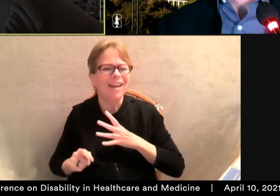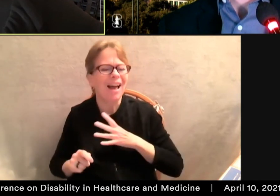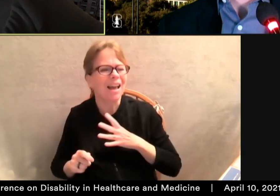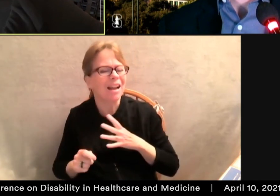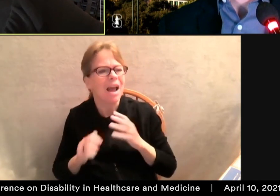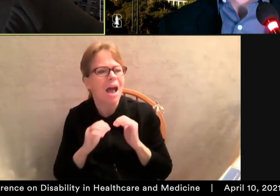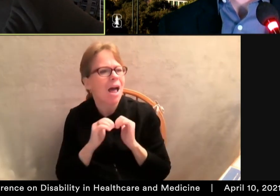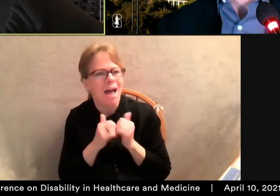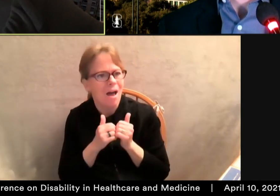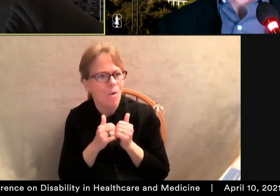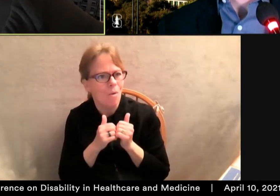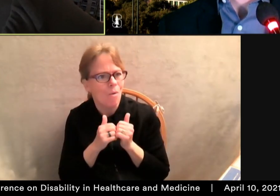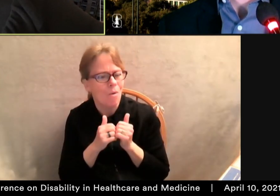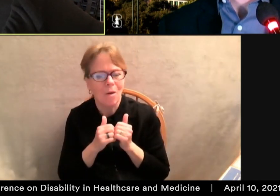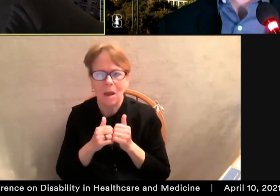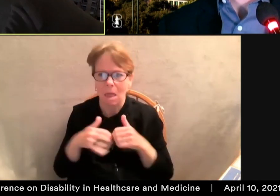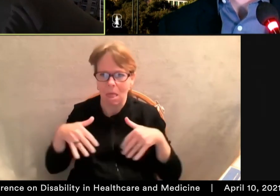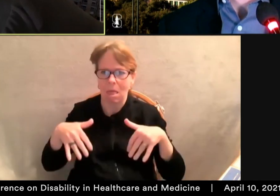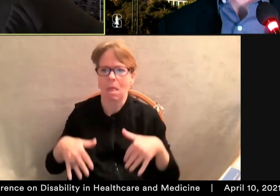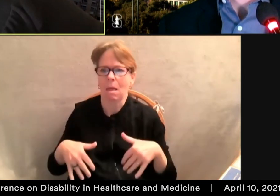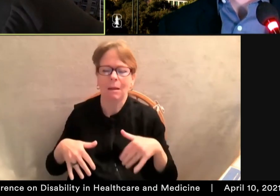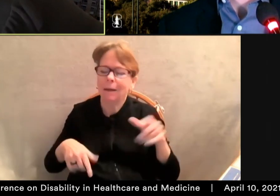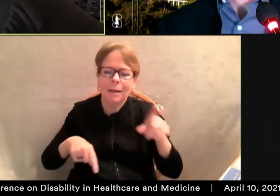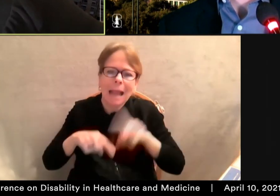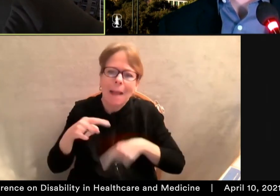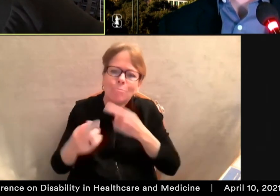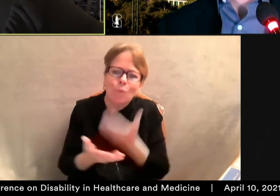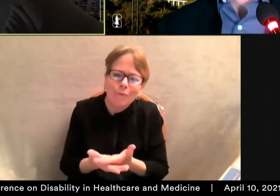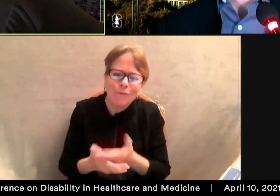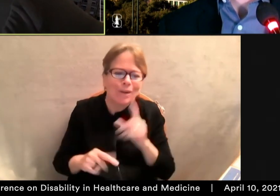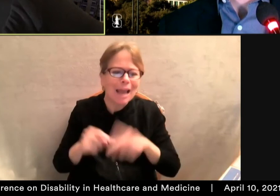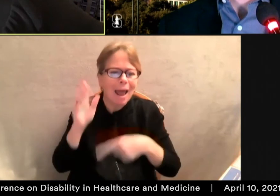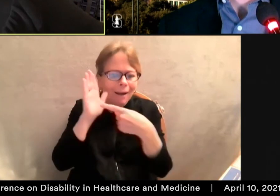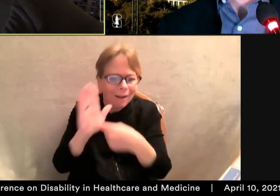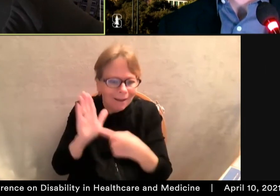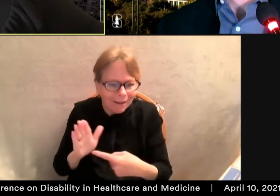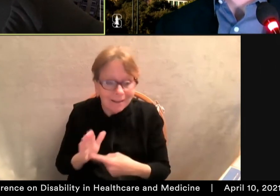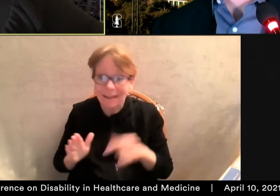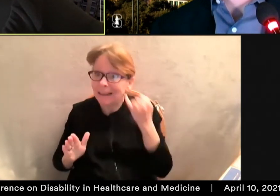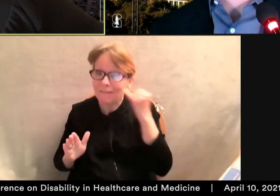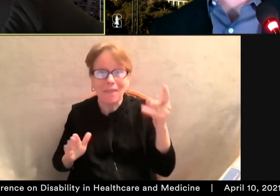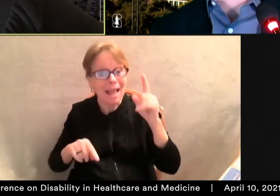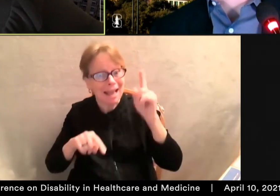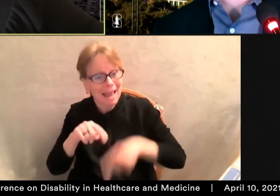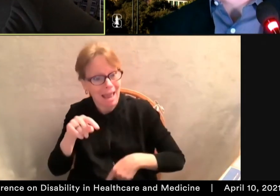to demonstrate that then you can push back. You can file a complaint with the Department